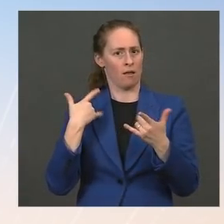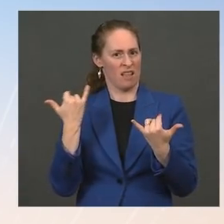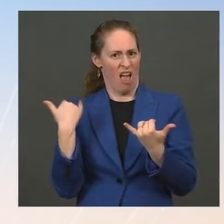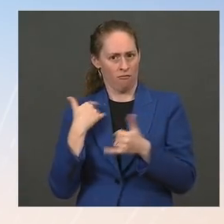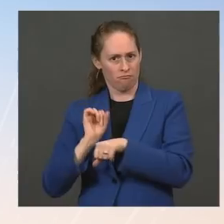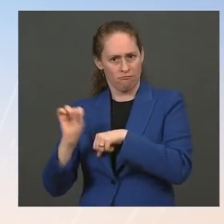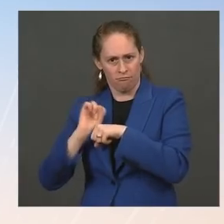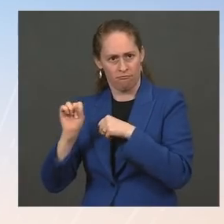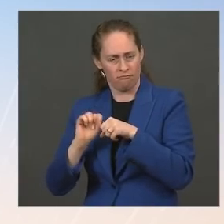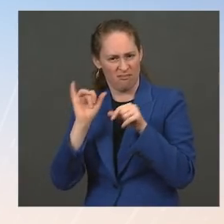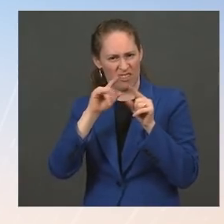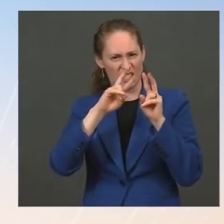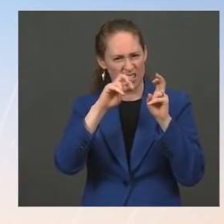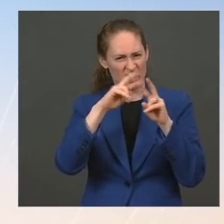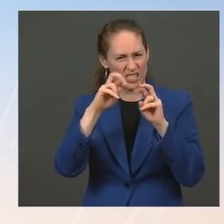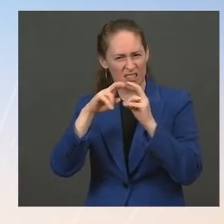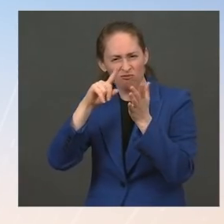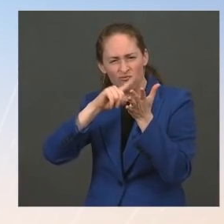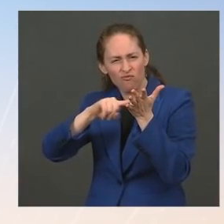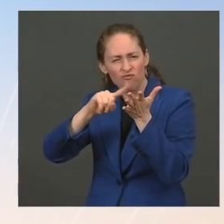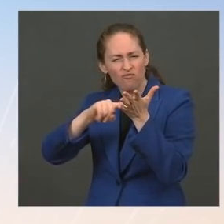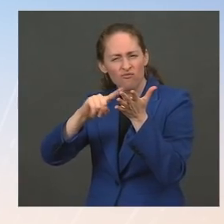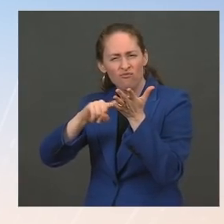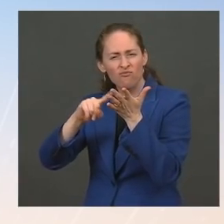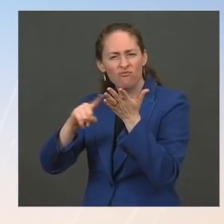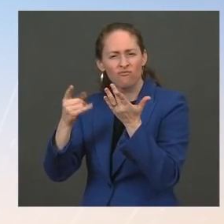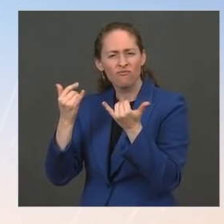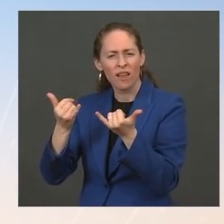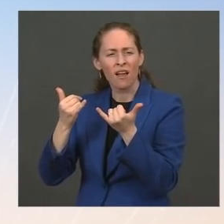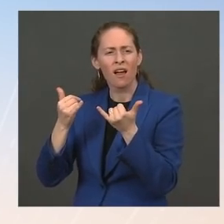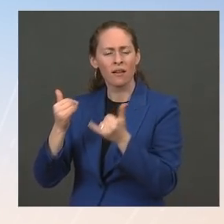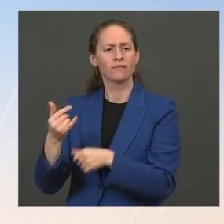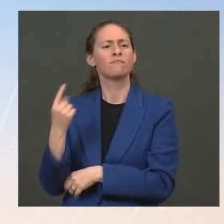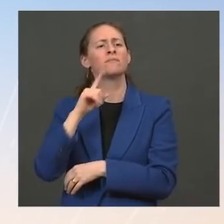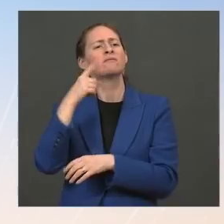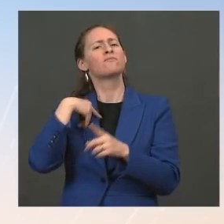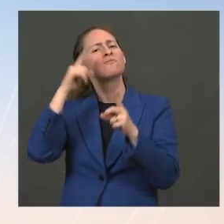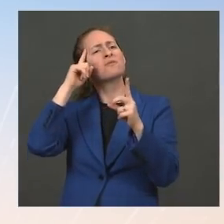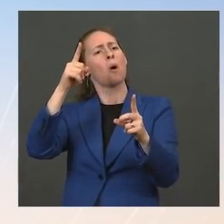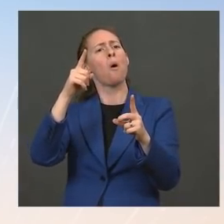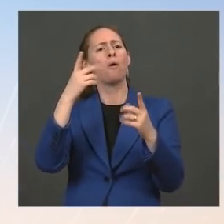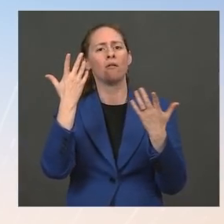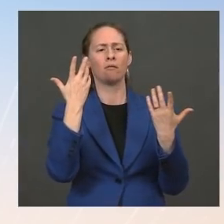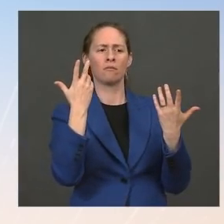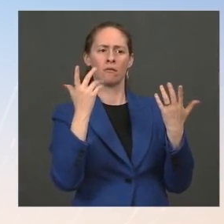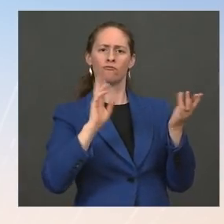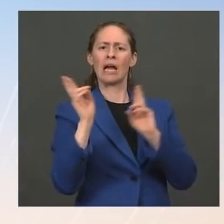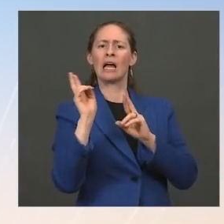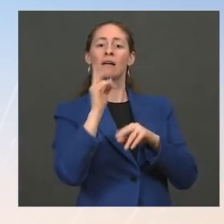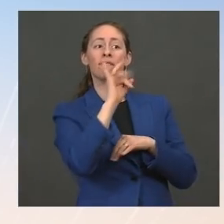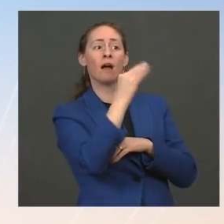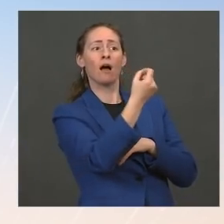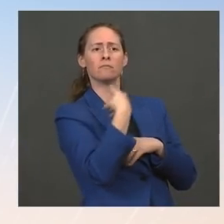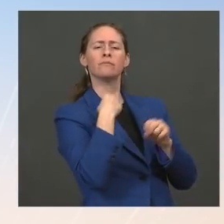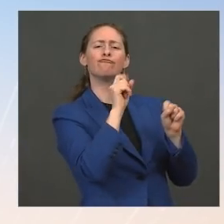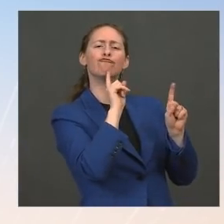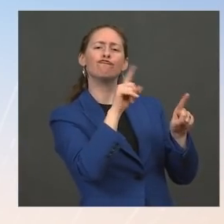some of the important questions and unknowns at this point in time: the efficacy of the vaccines, and what any --